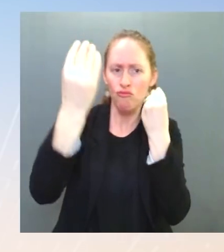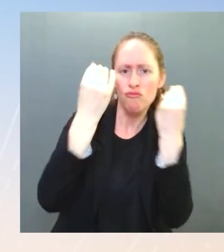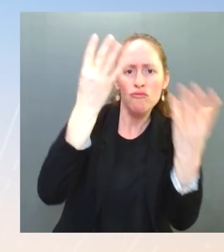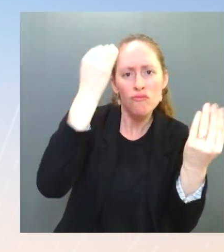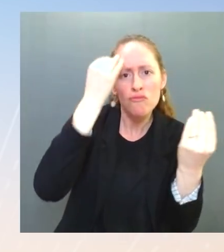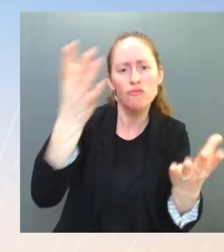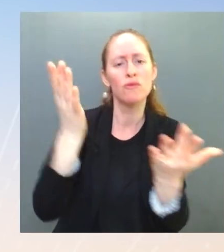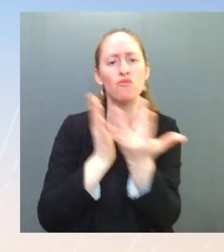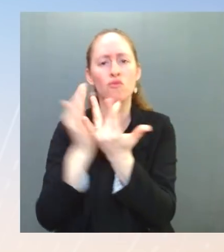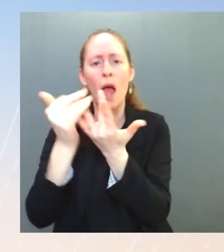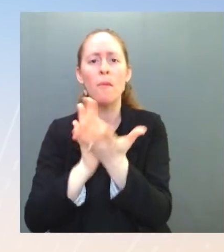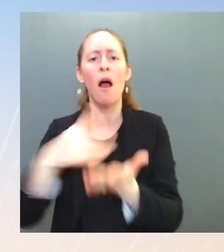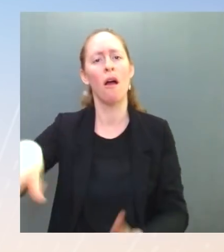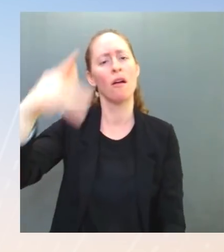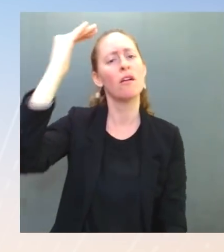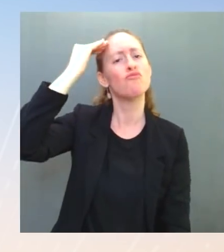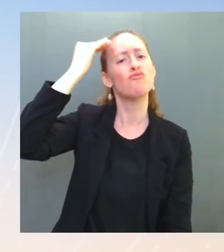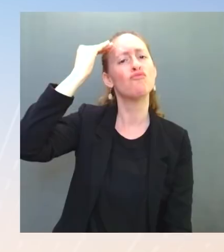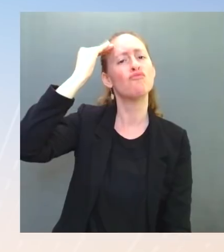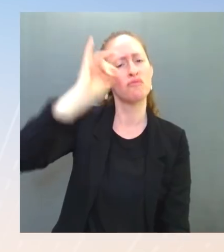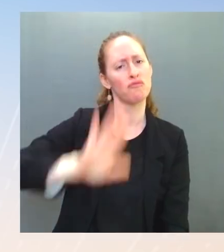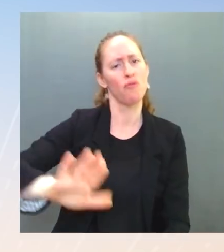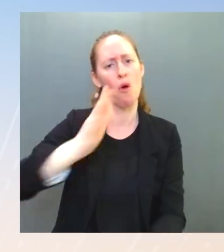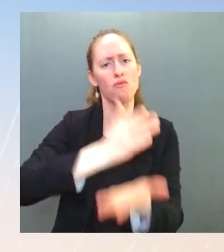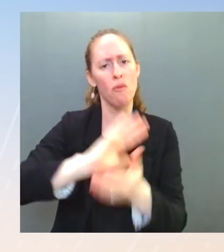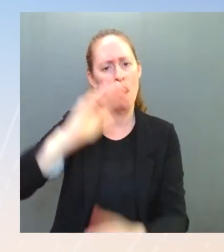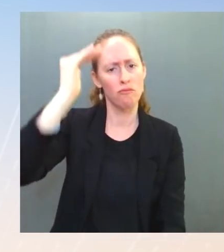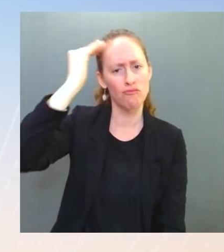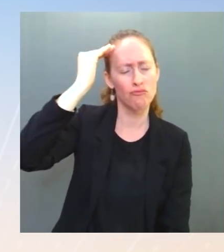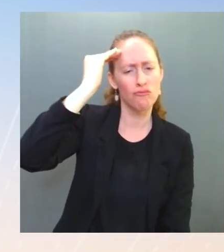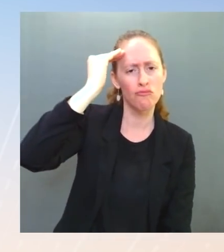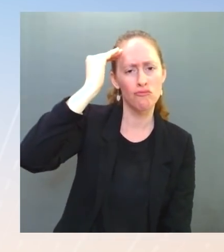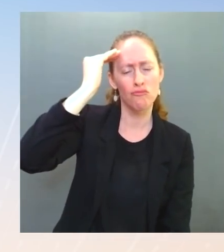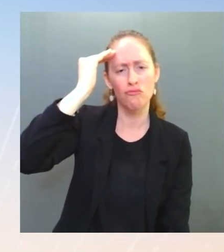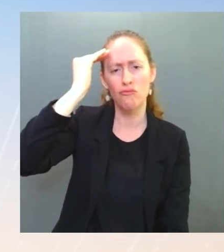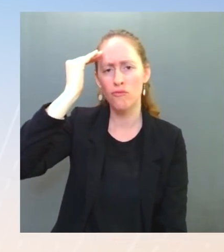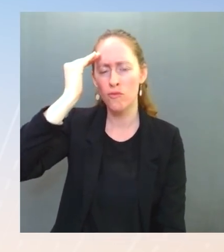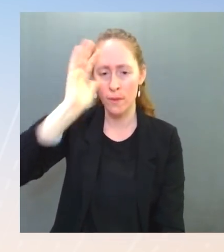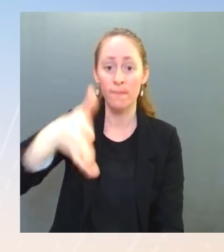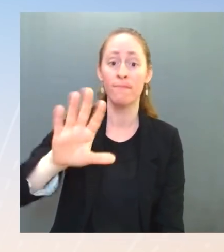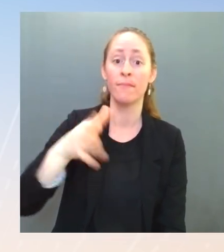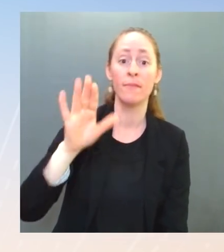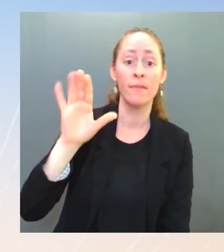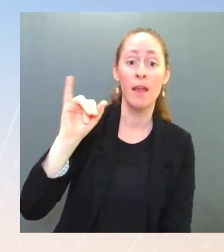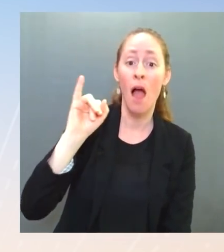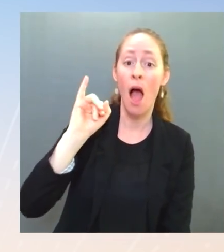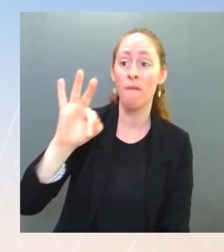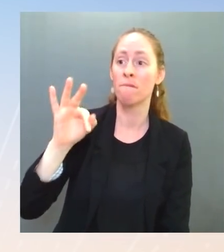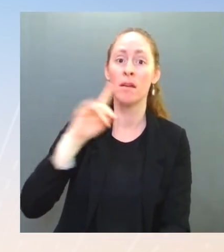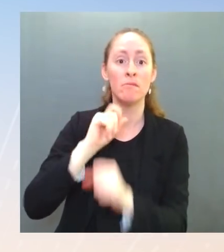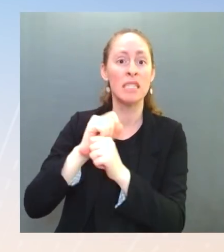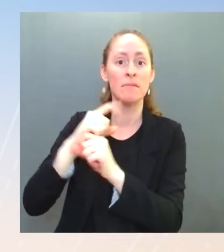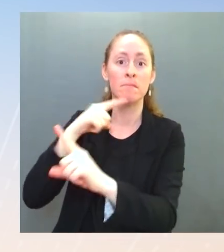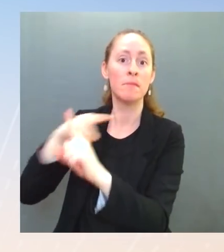or close contact exposure to any individuals who have COVID. The Vice President is now five days post exposure.